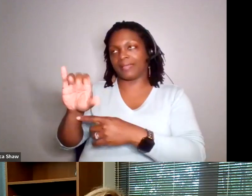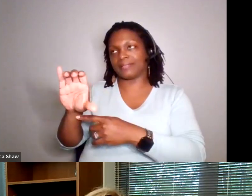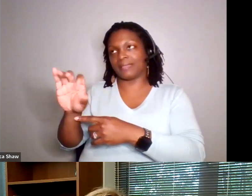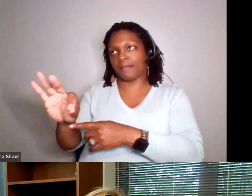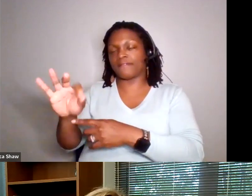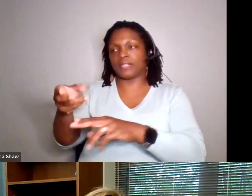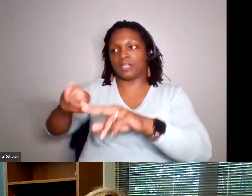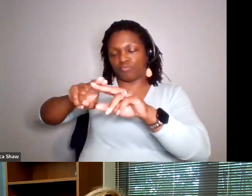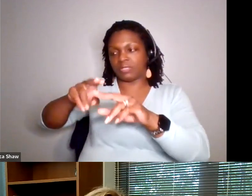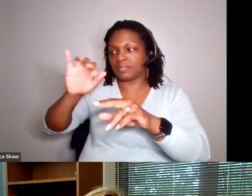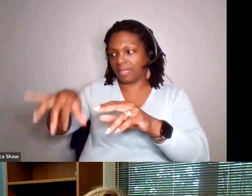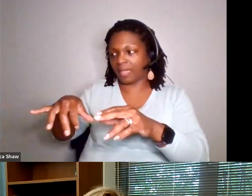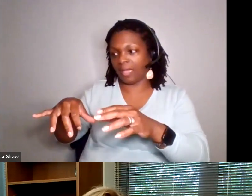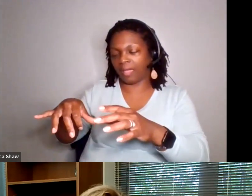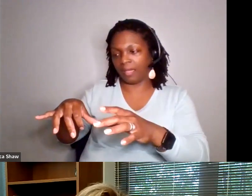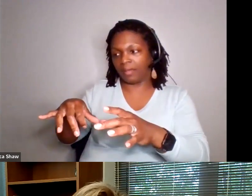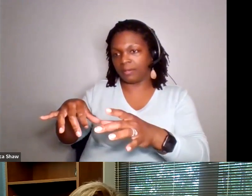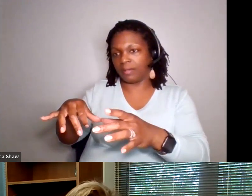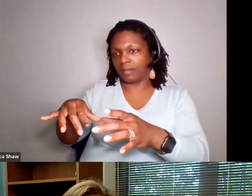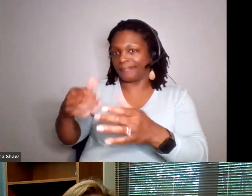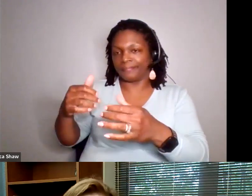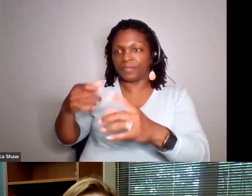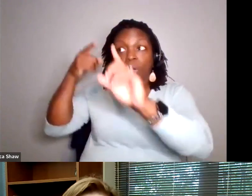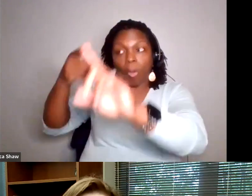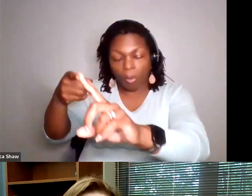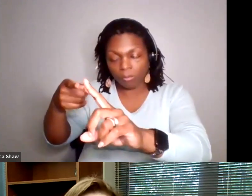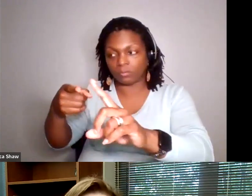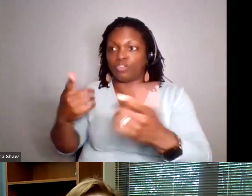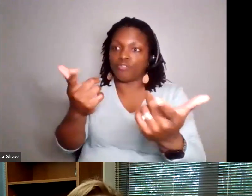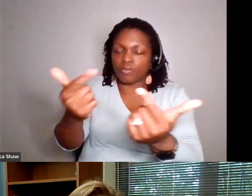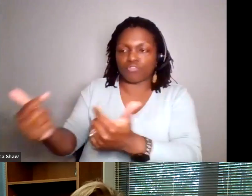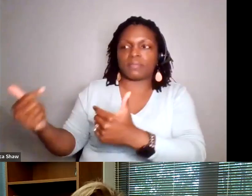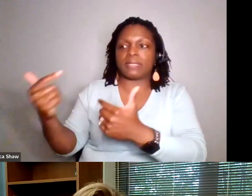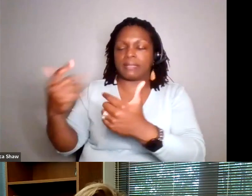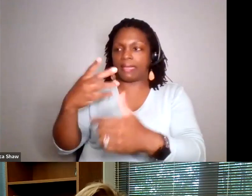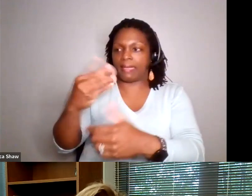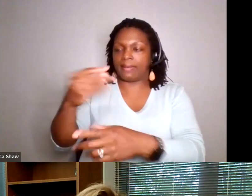They're all geared at Recruitment and retention efforts for direct support.